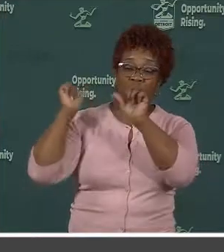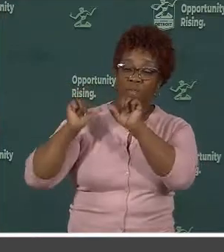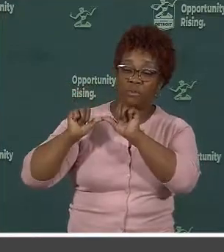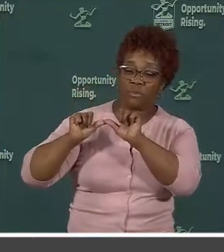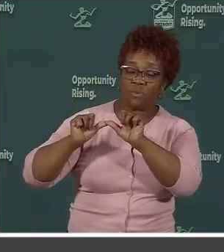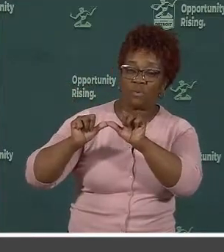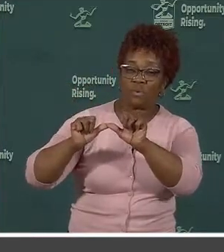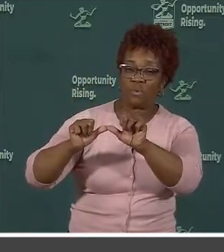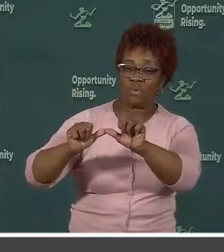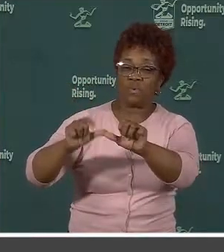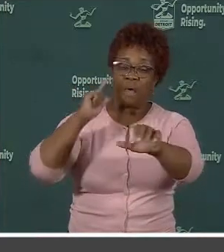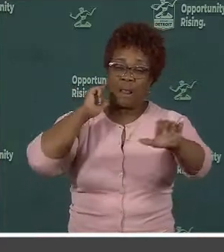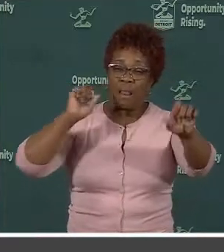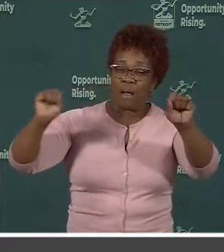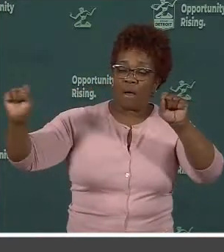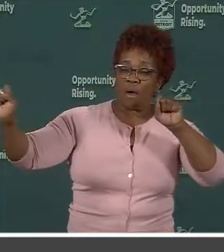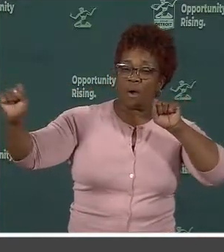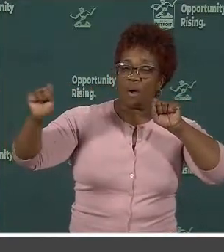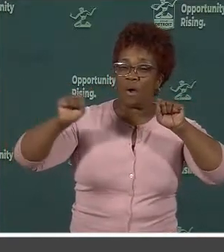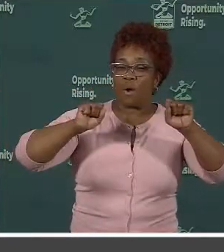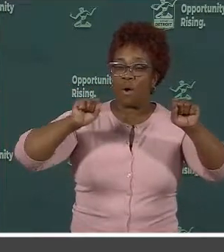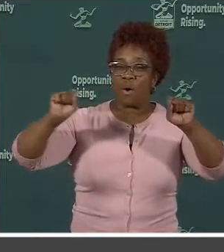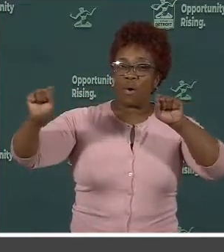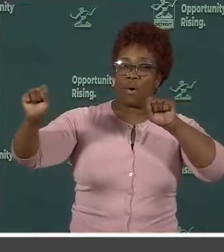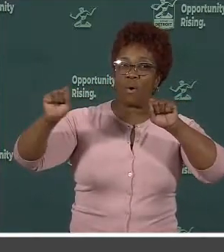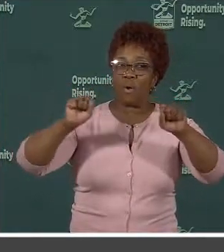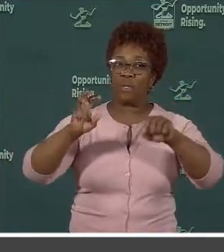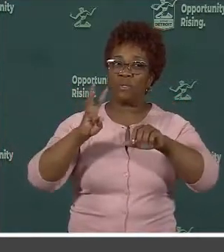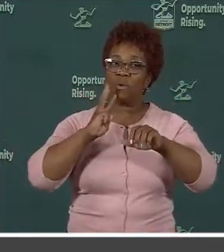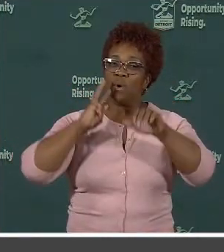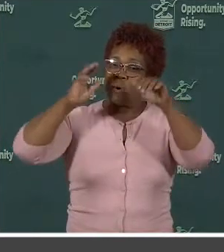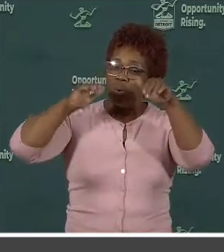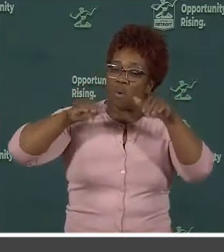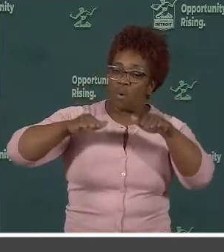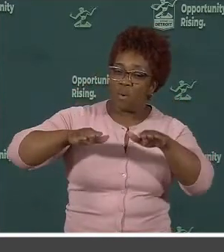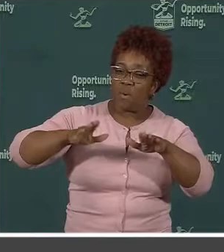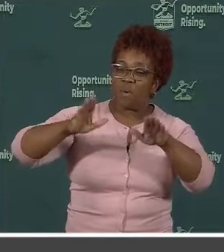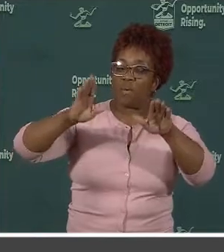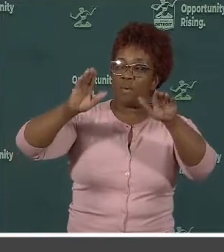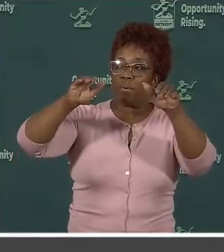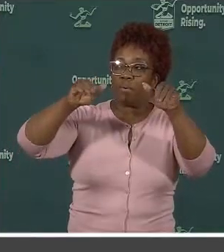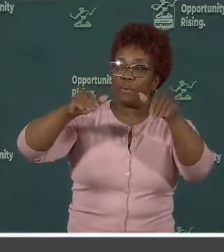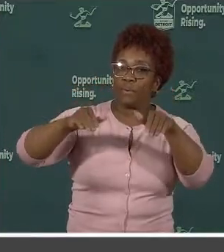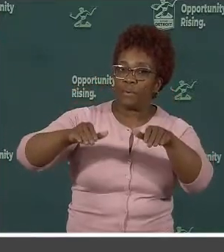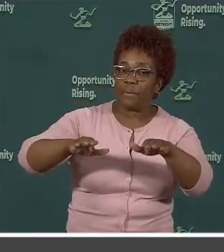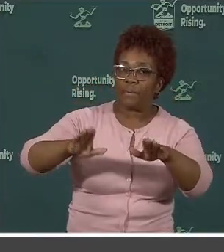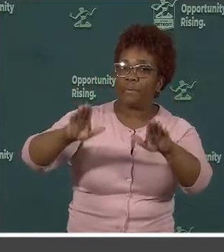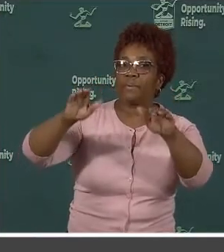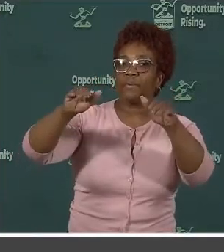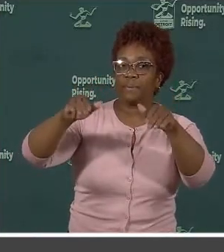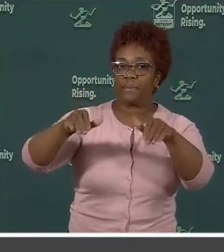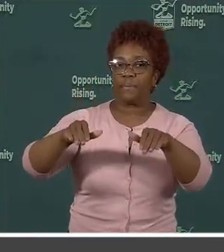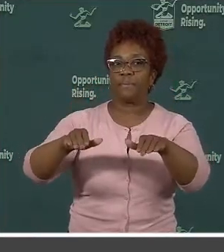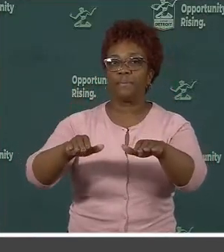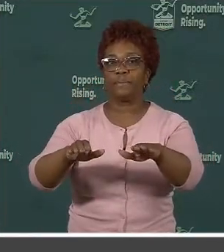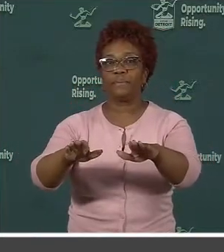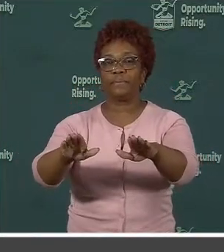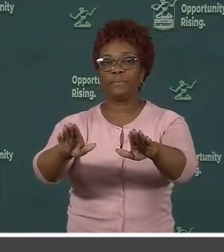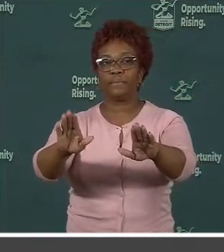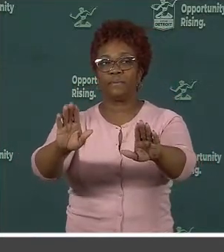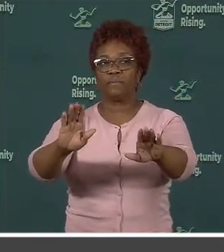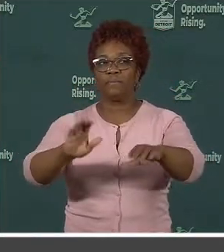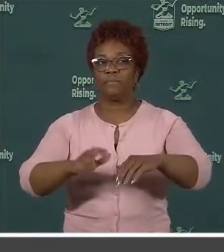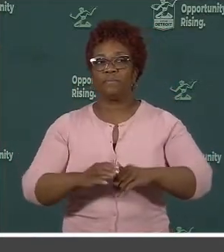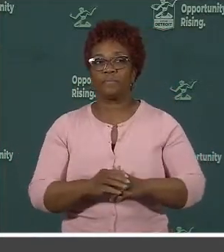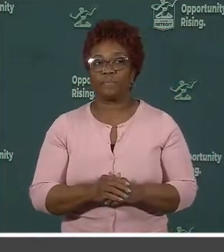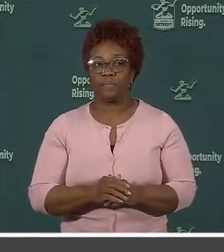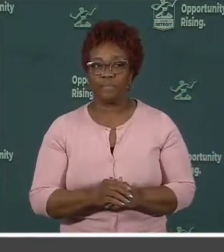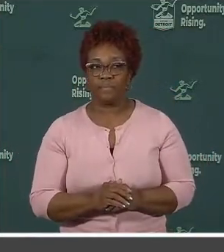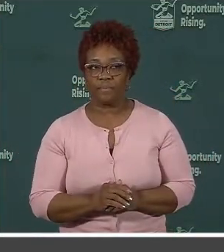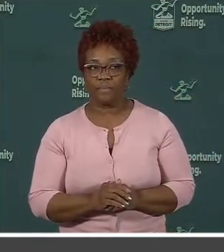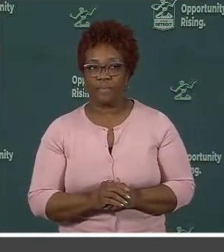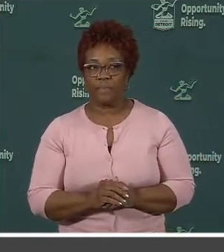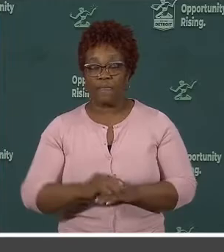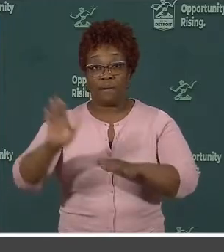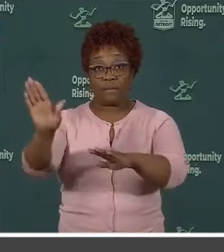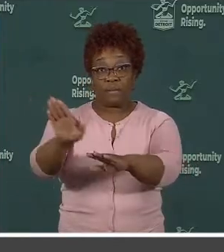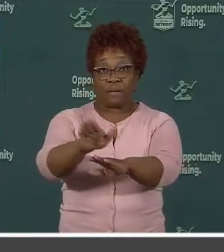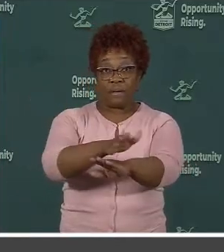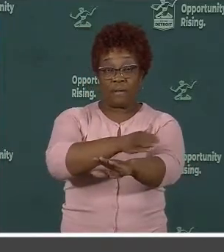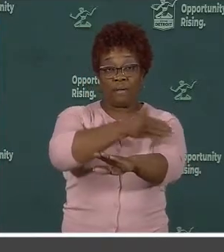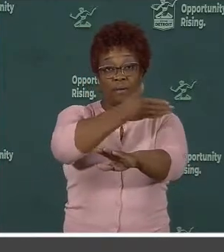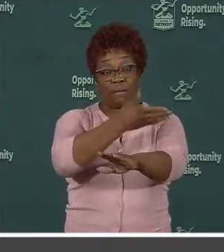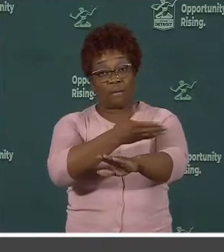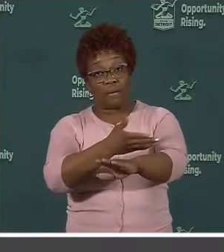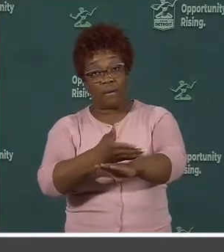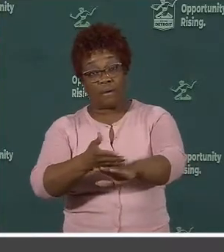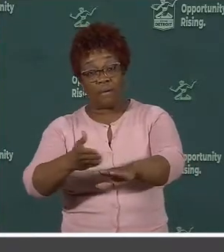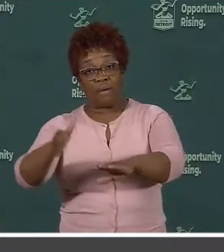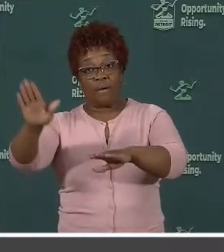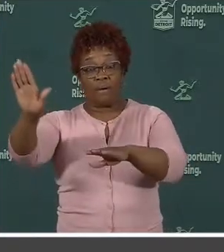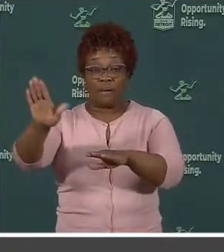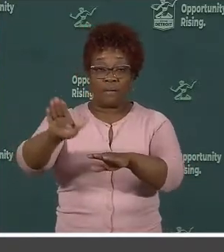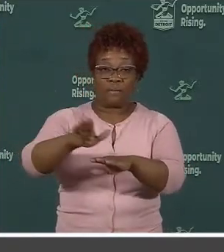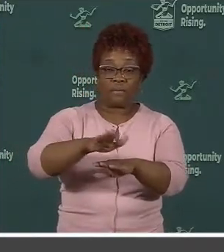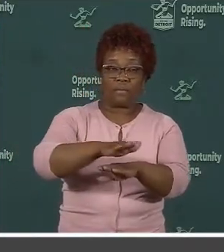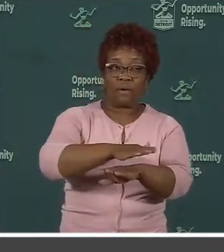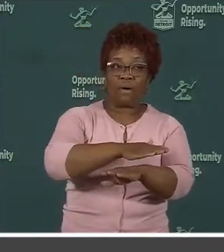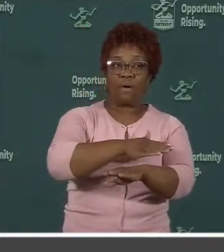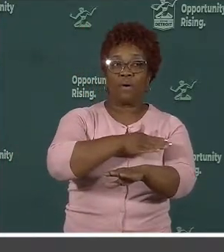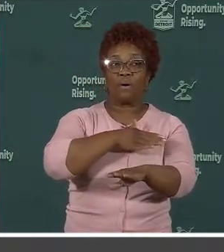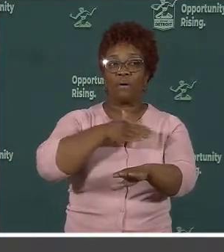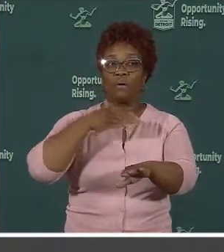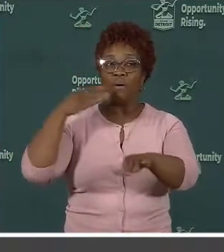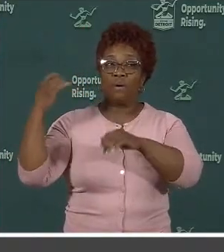ROAD YOU SEE SEE YOUR SONG FULL